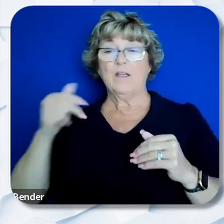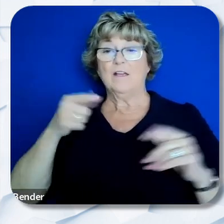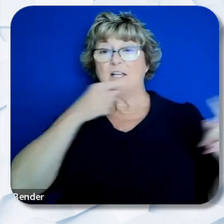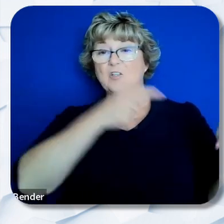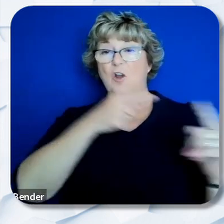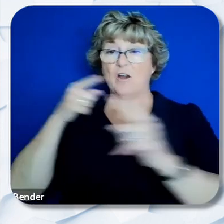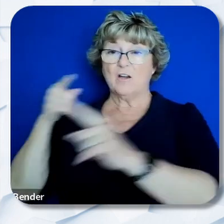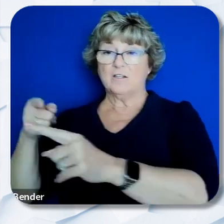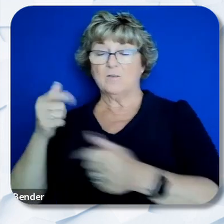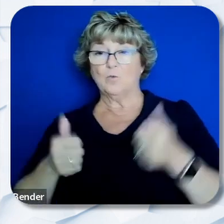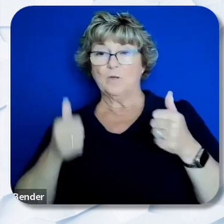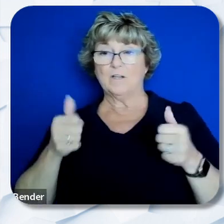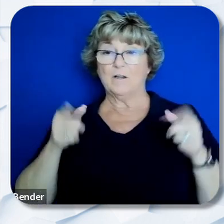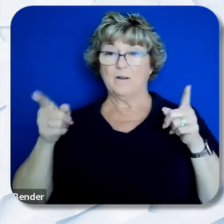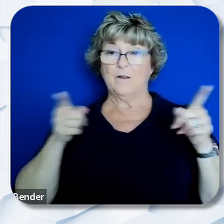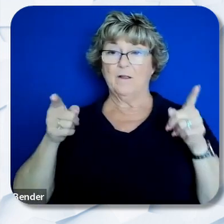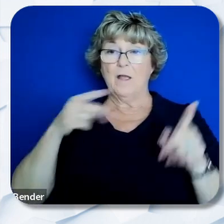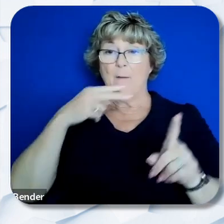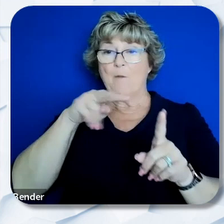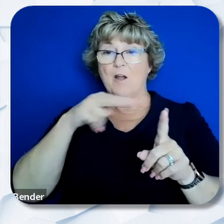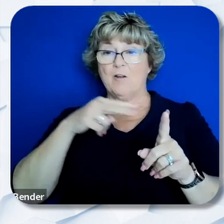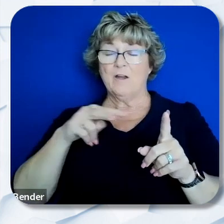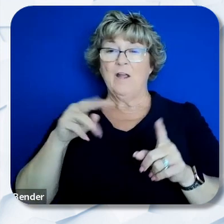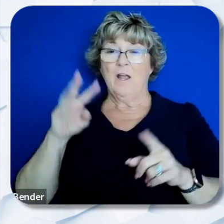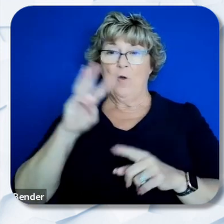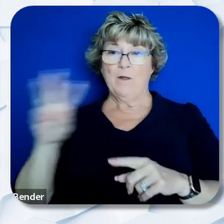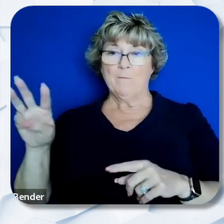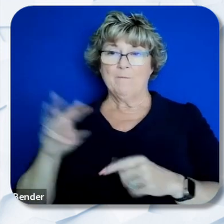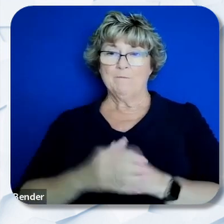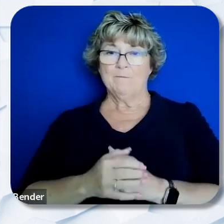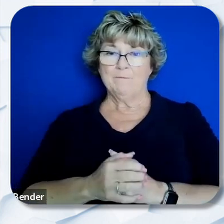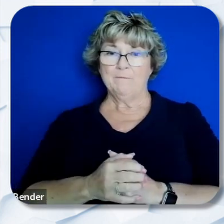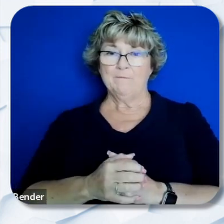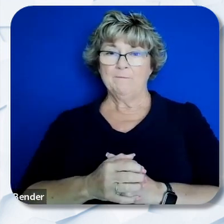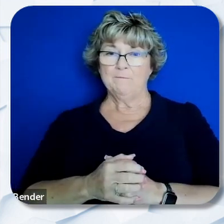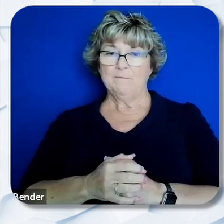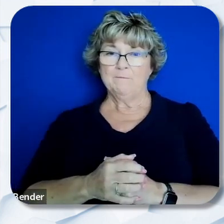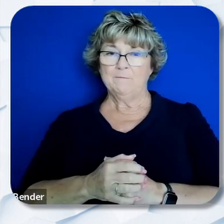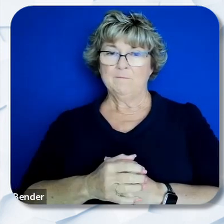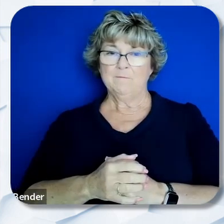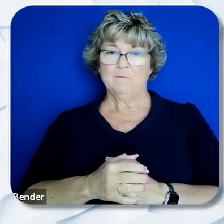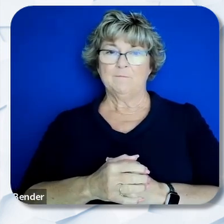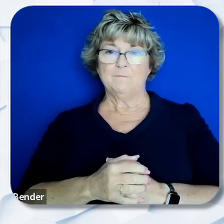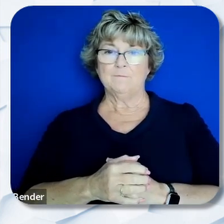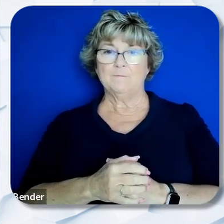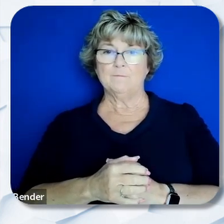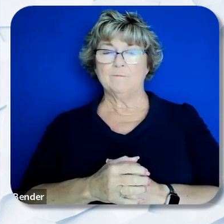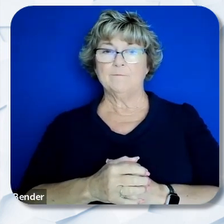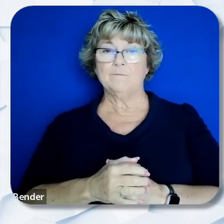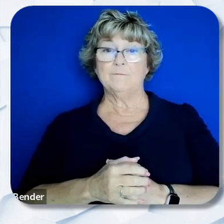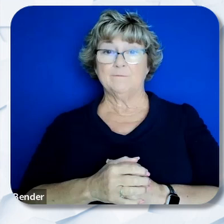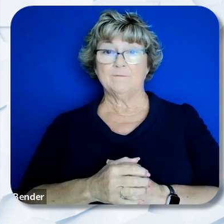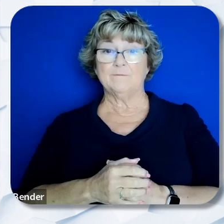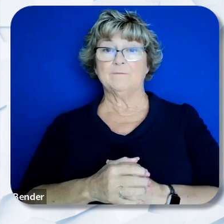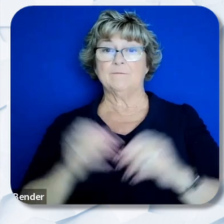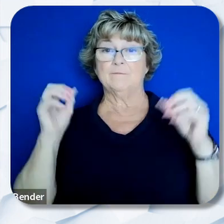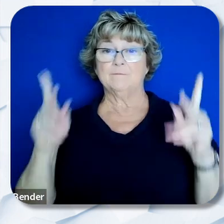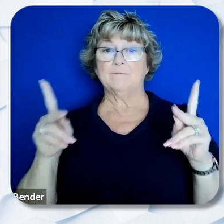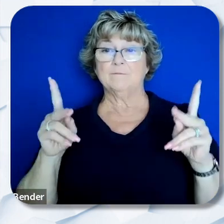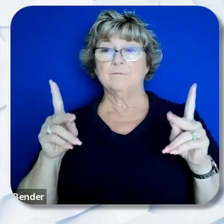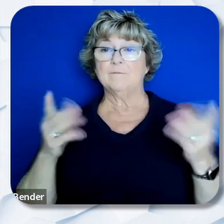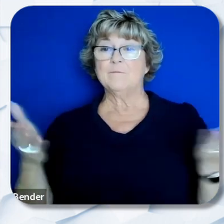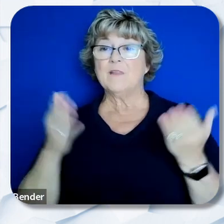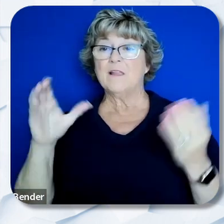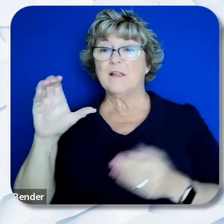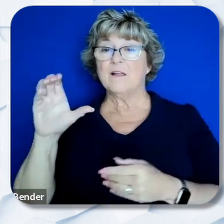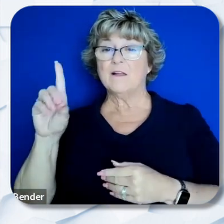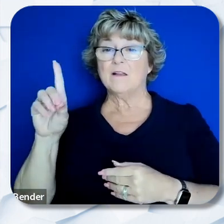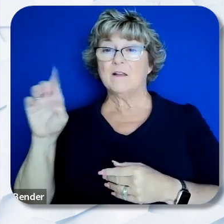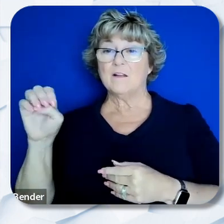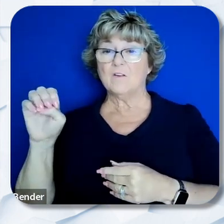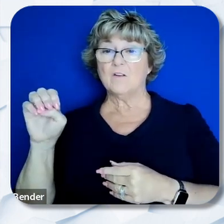Level 1 and 2 monitoring web page linked here. Okay. Here is the CDE FMTA consultant map